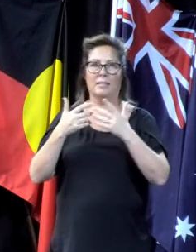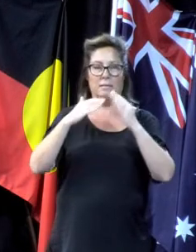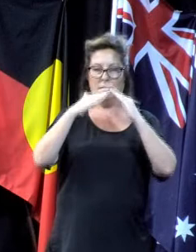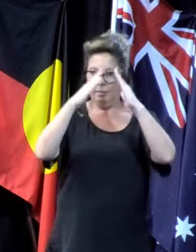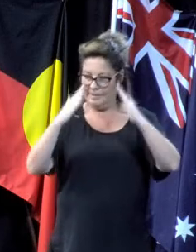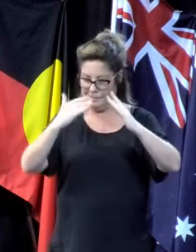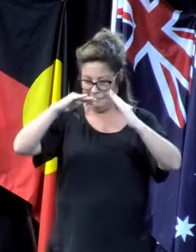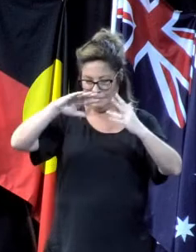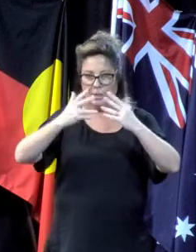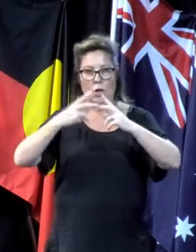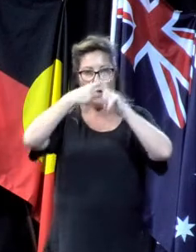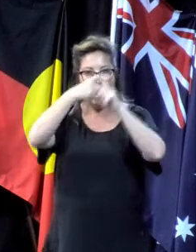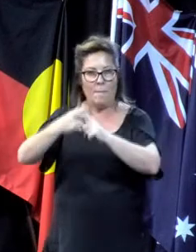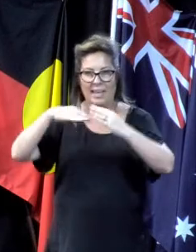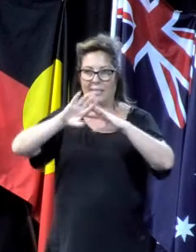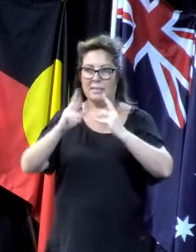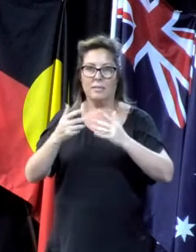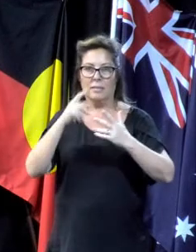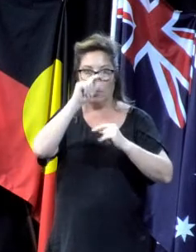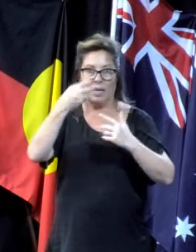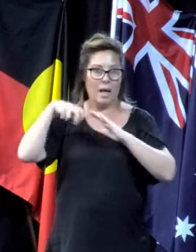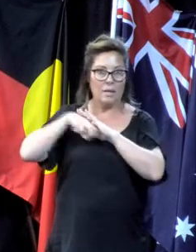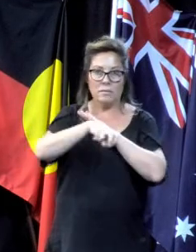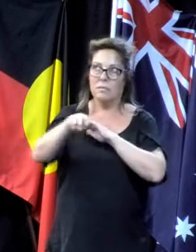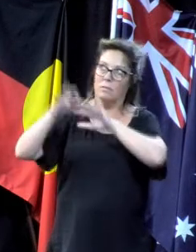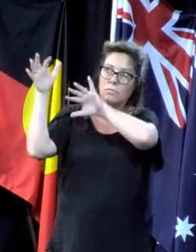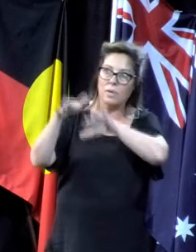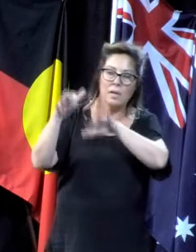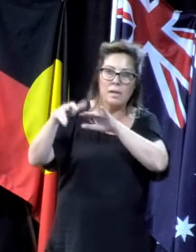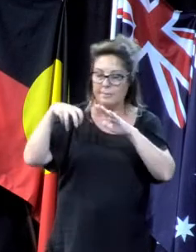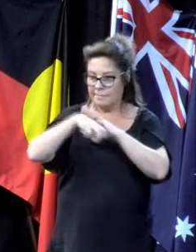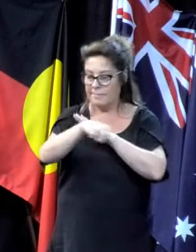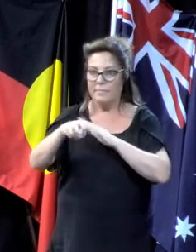provide wet weather access around certain parts of the school, a real